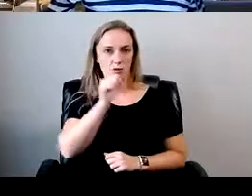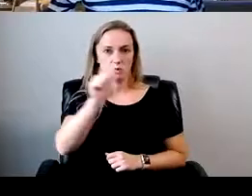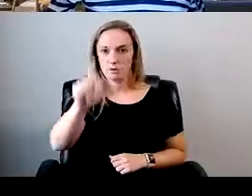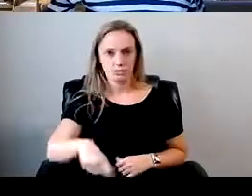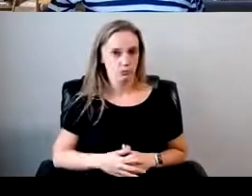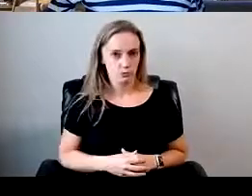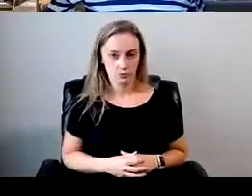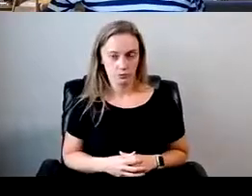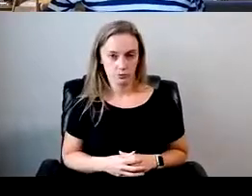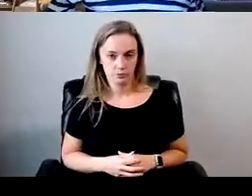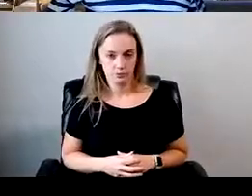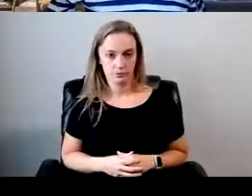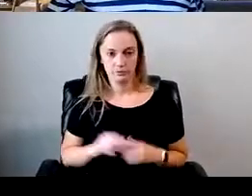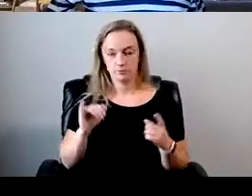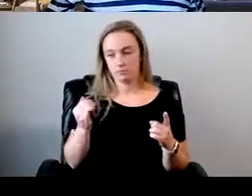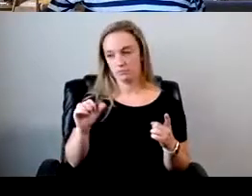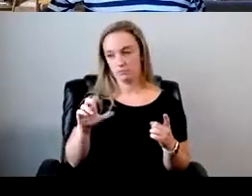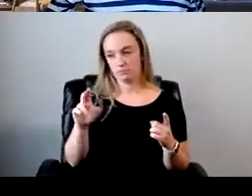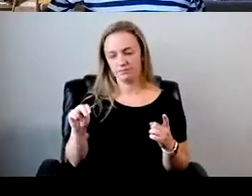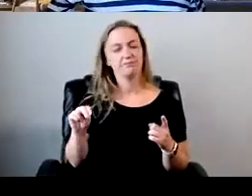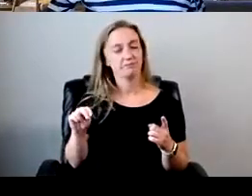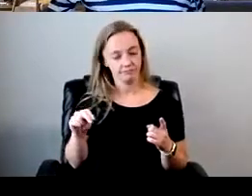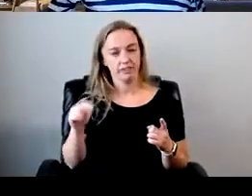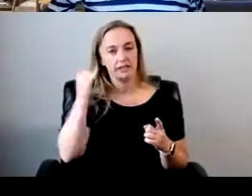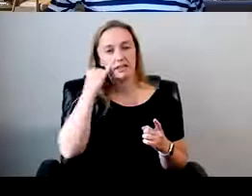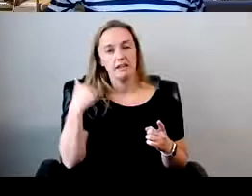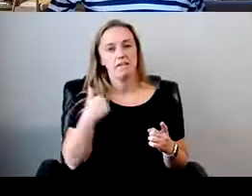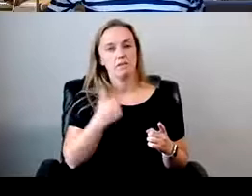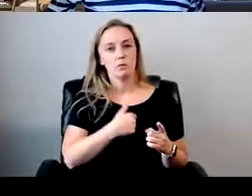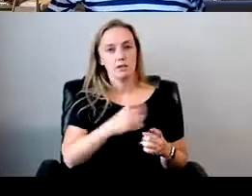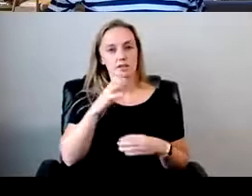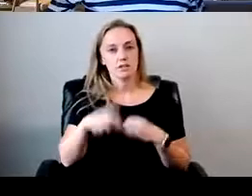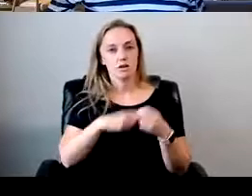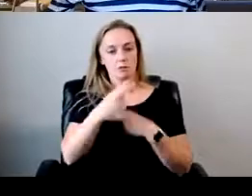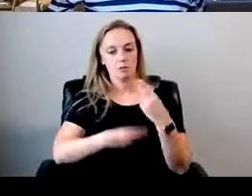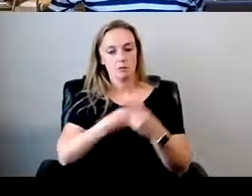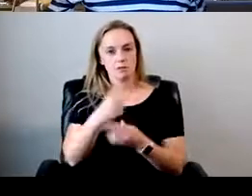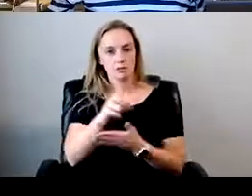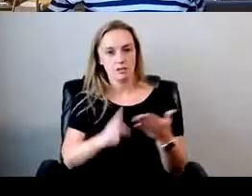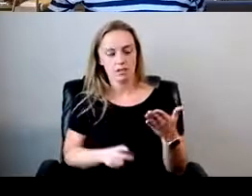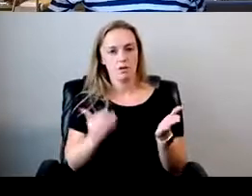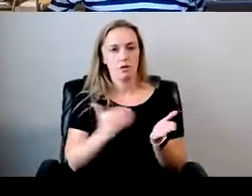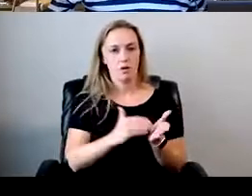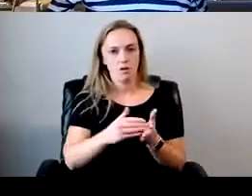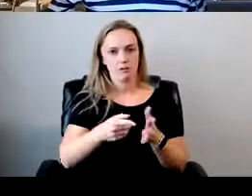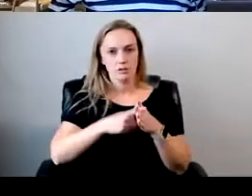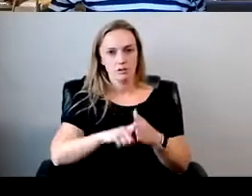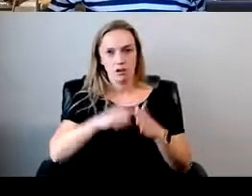So we're trying to talk about, a little bit to this little bit before, we're gonna talk about universal design, a lot of times, what we've started to think about is making things